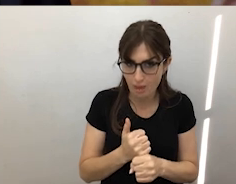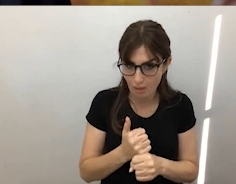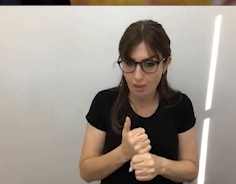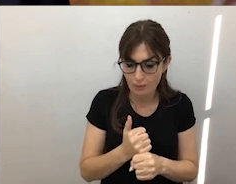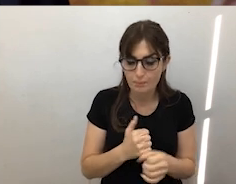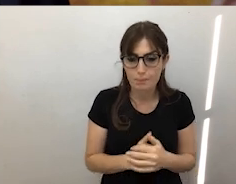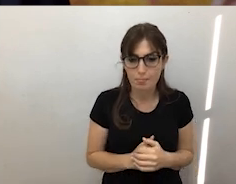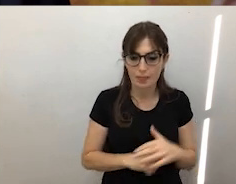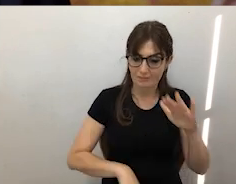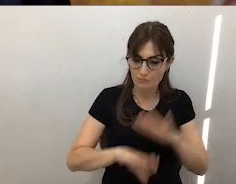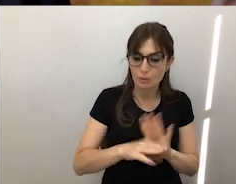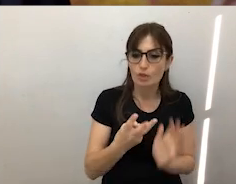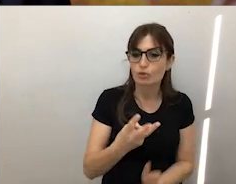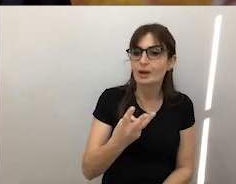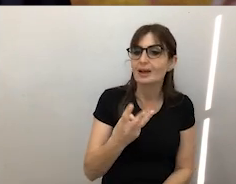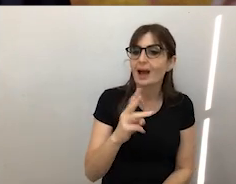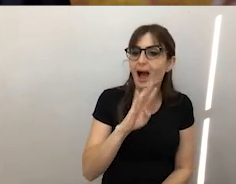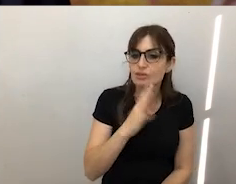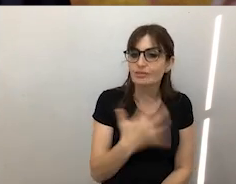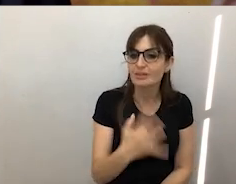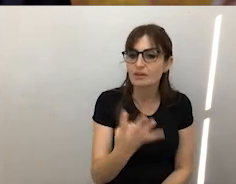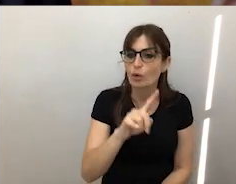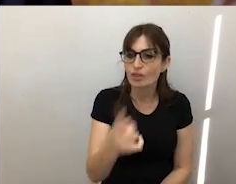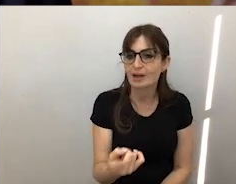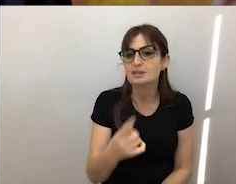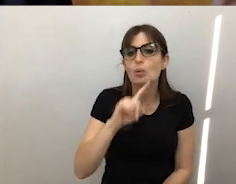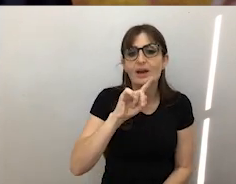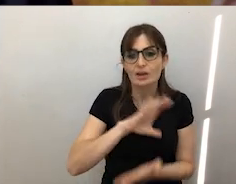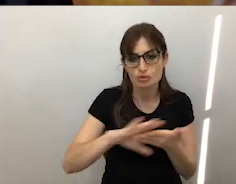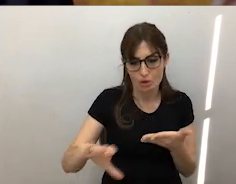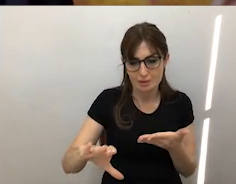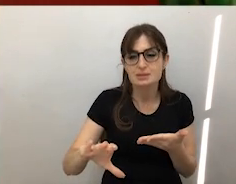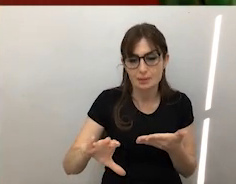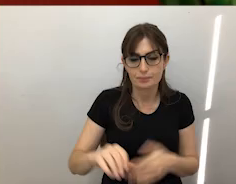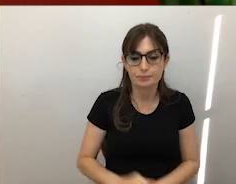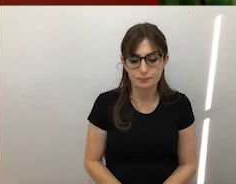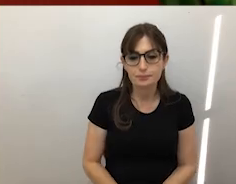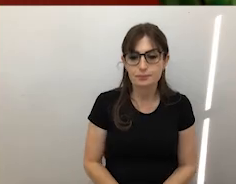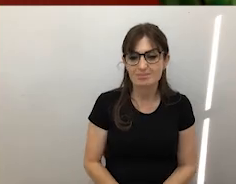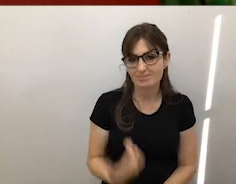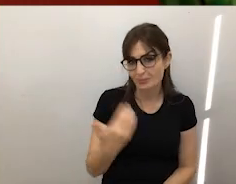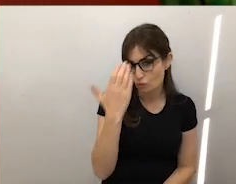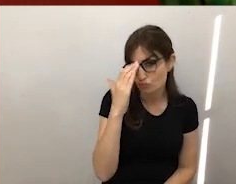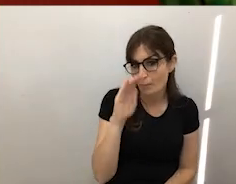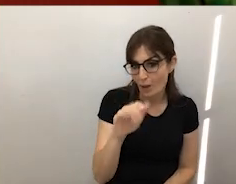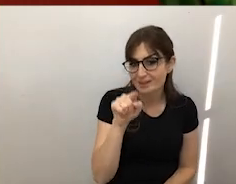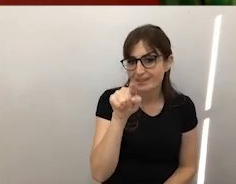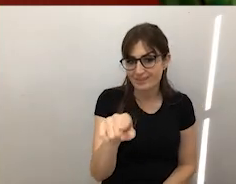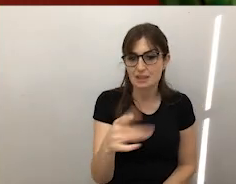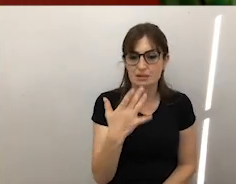the accumulated surplus is $354,100. A reminder that the example financial statement we've been